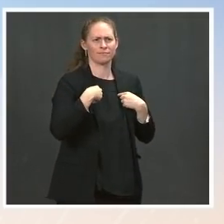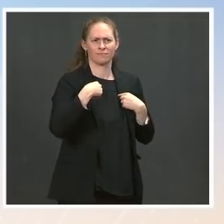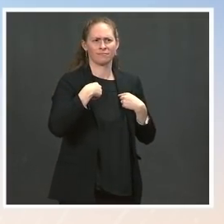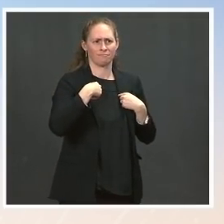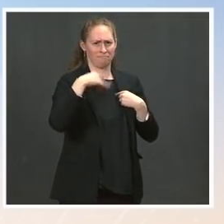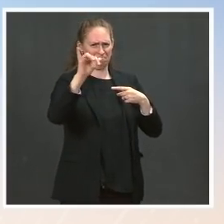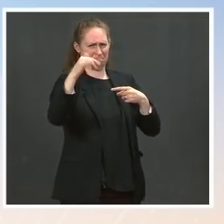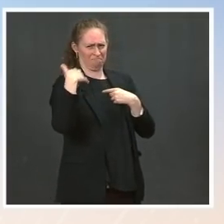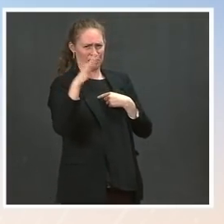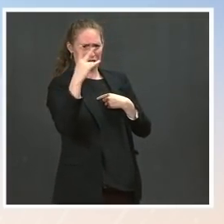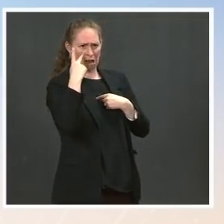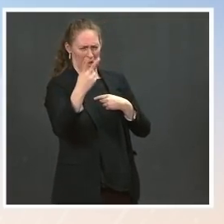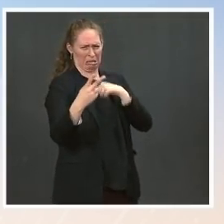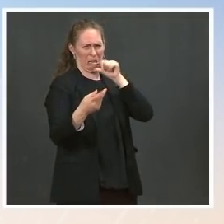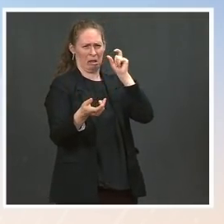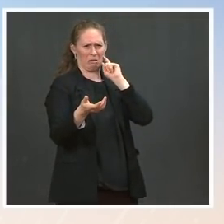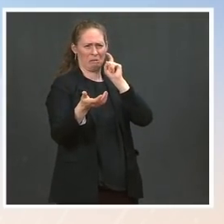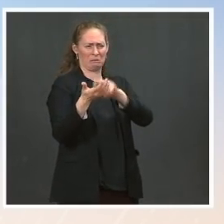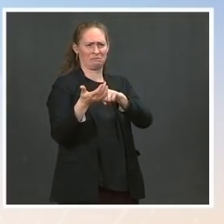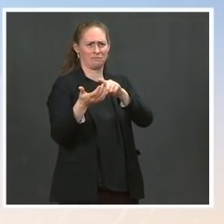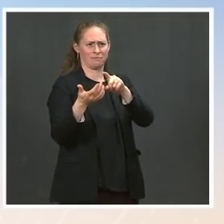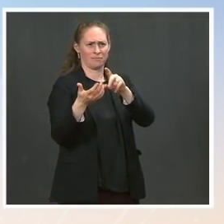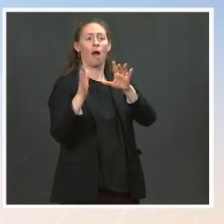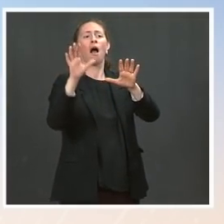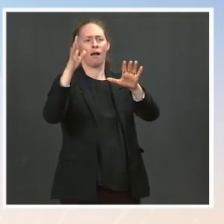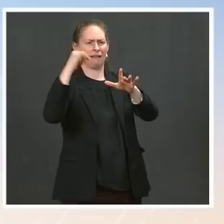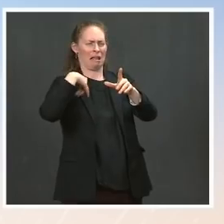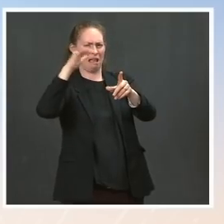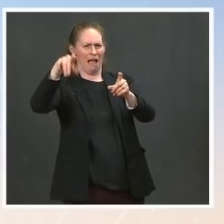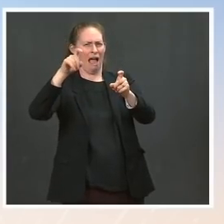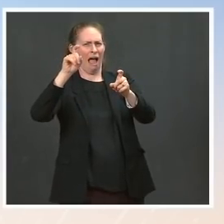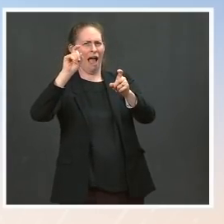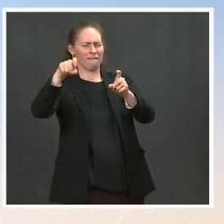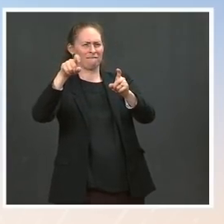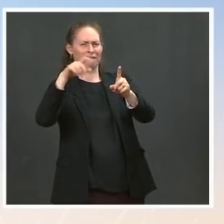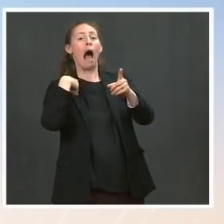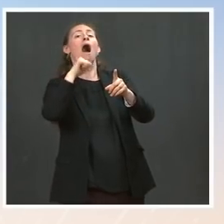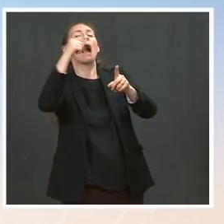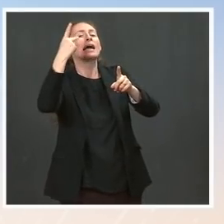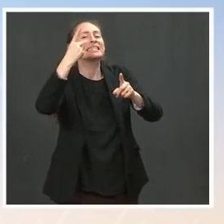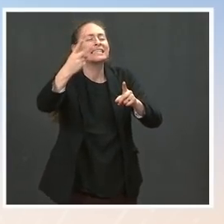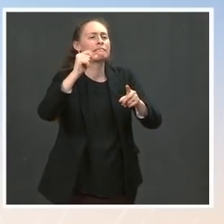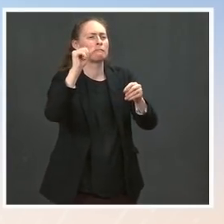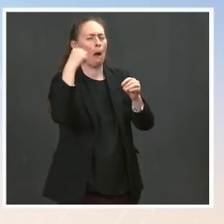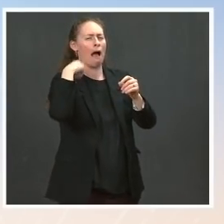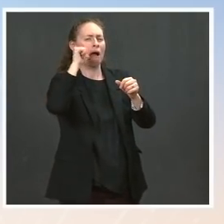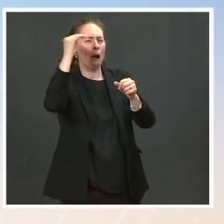so I don't know the whole context of his remarks. But I will say that part of what economists feel